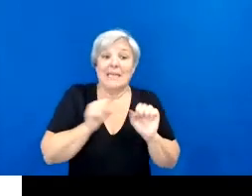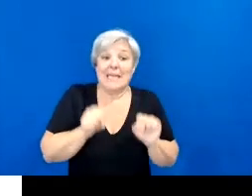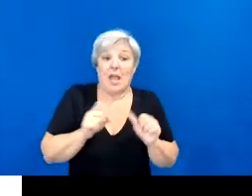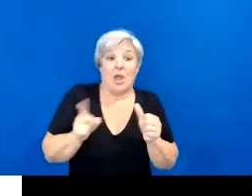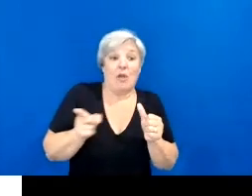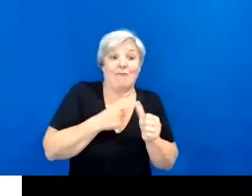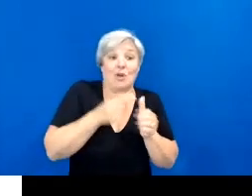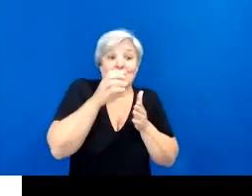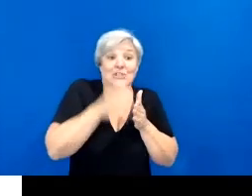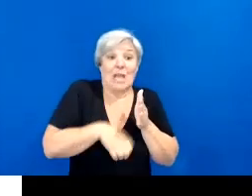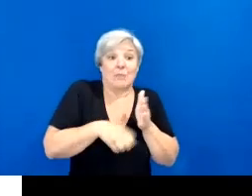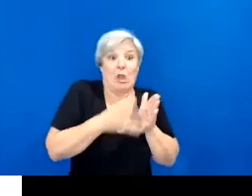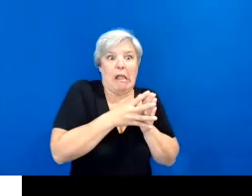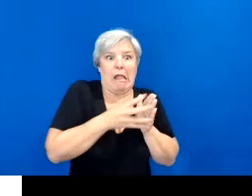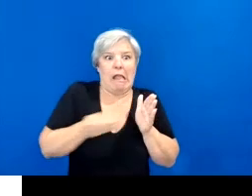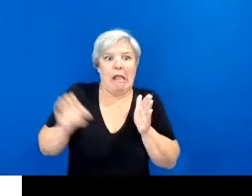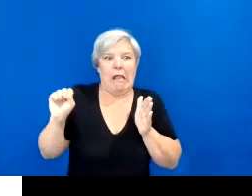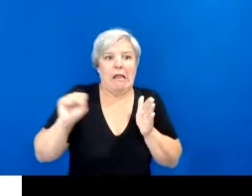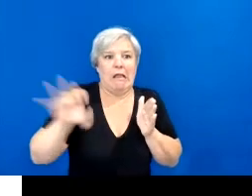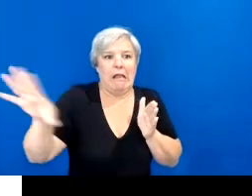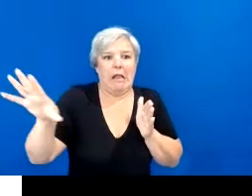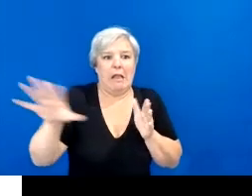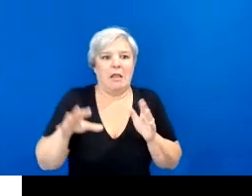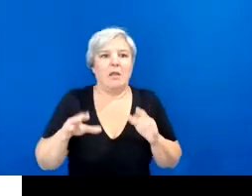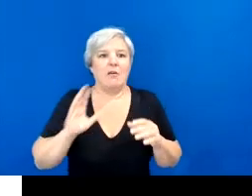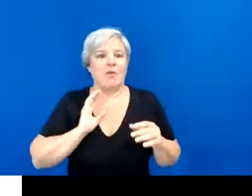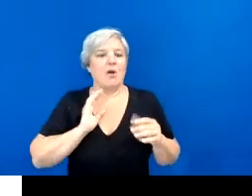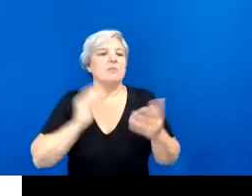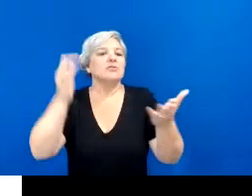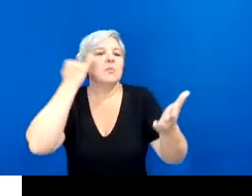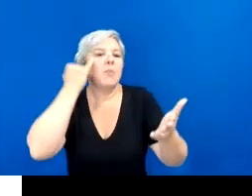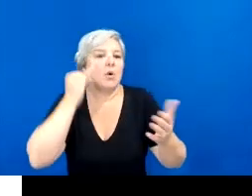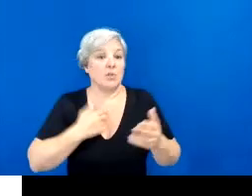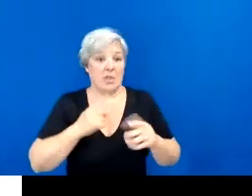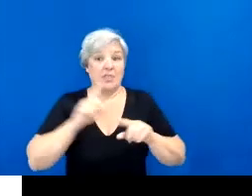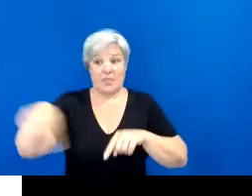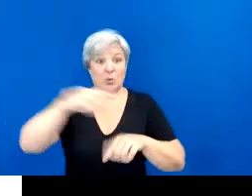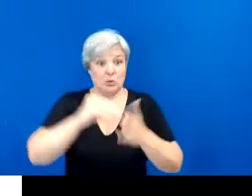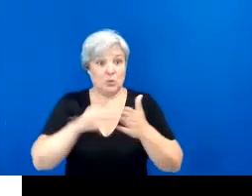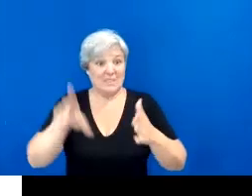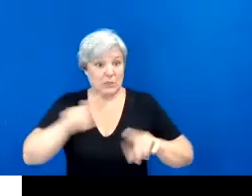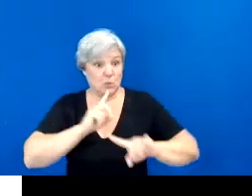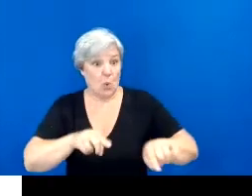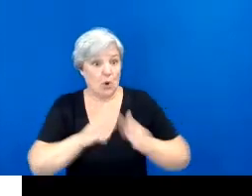of our commercial textbook that hasn't come in yet or before financial